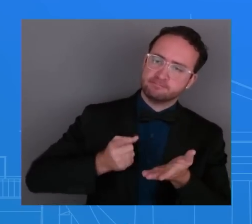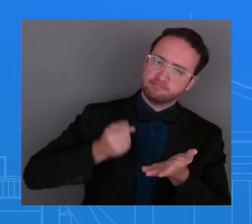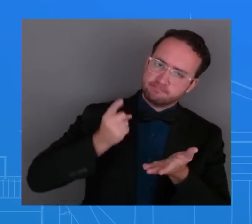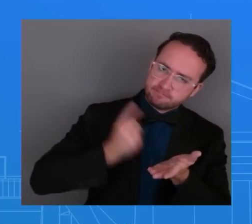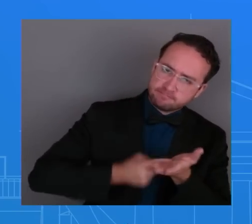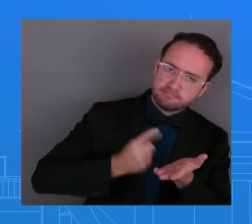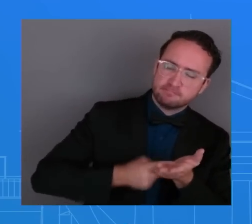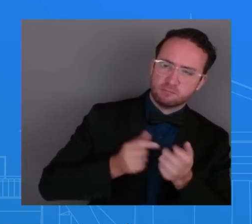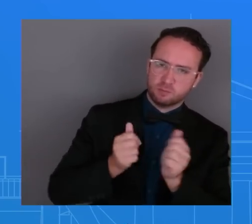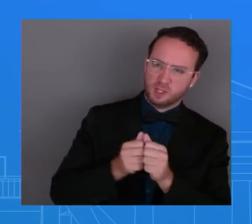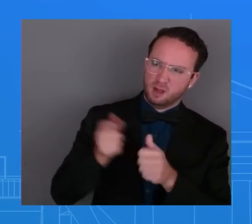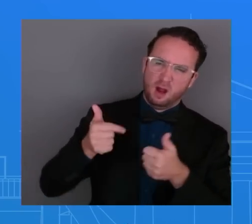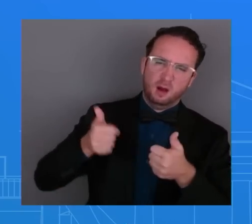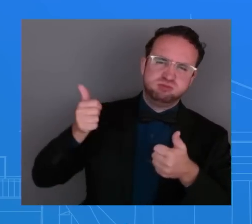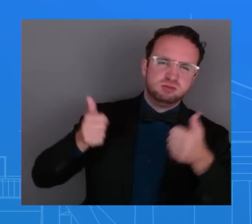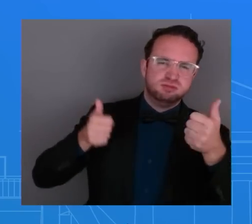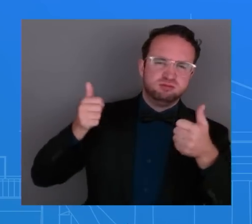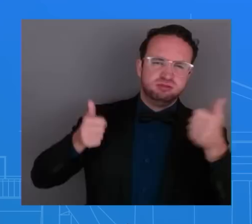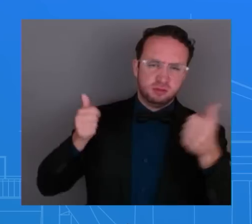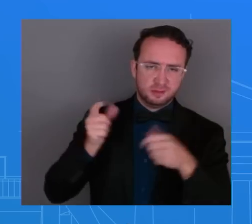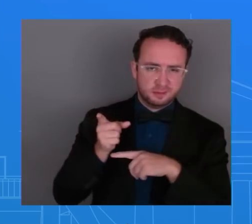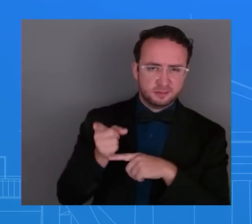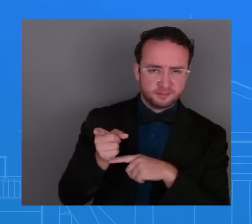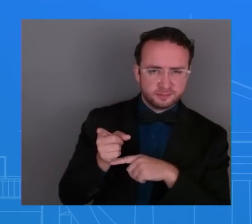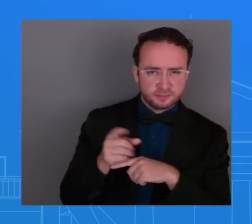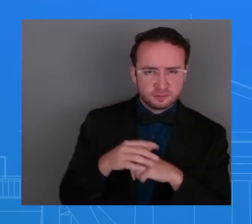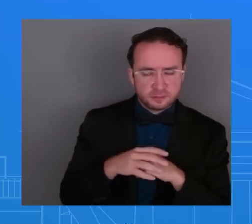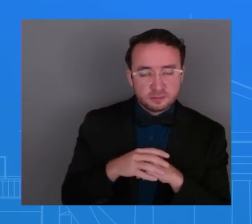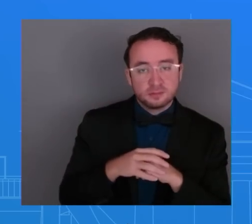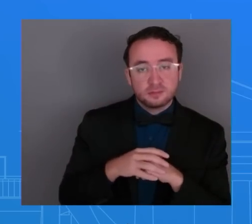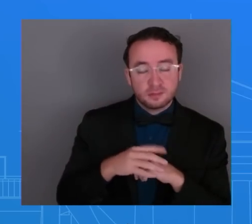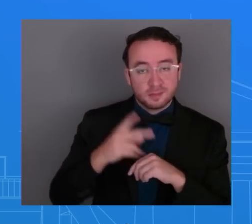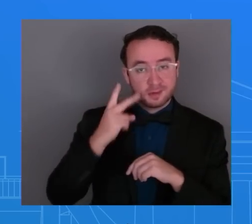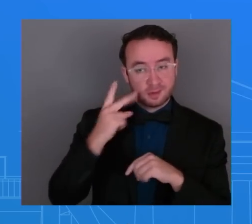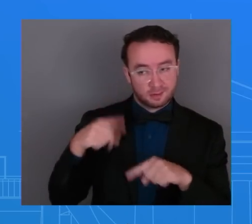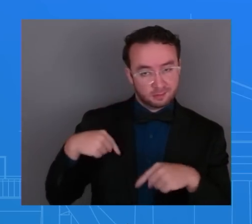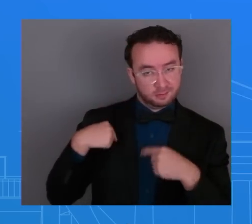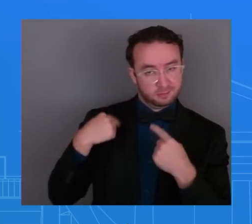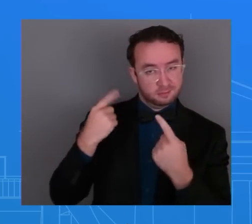it's very clear what this president cares about, is focusing on. And it's all -- at the center of that,